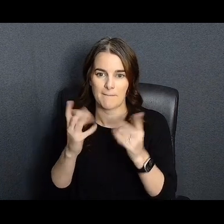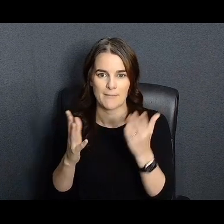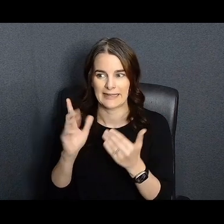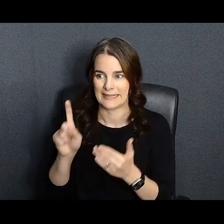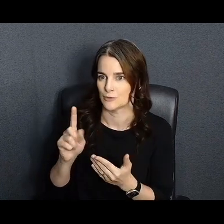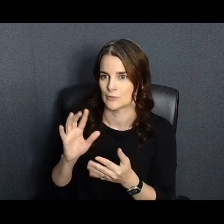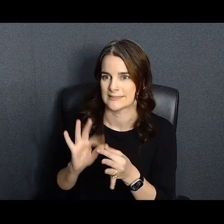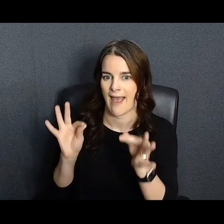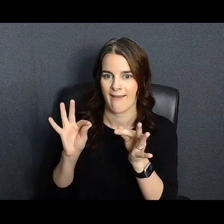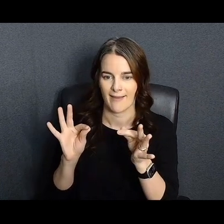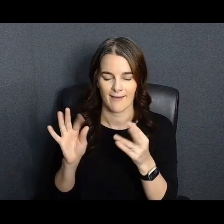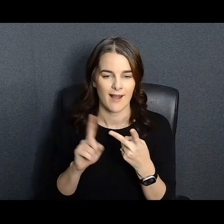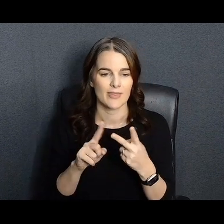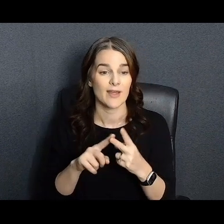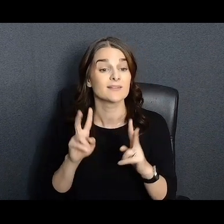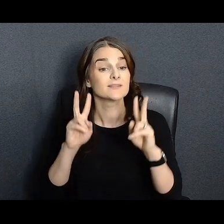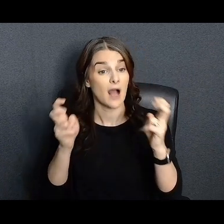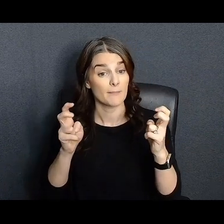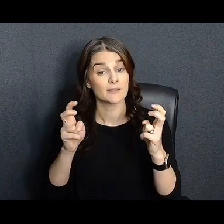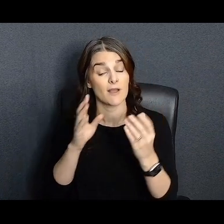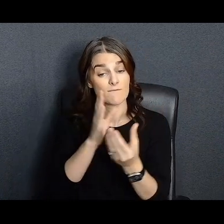And the Topics folder, I find a lot of people